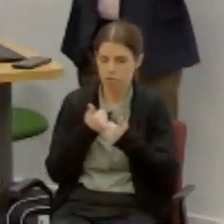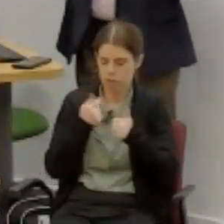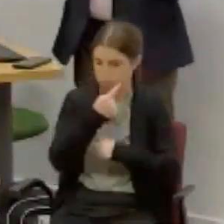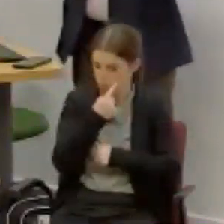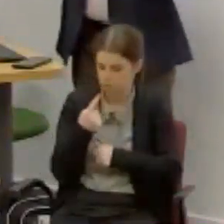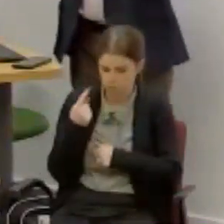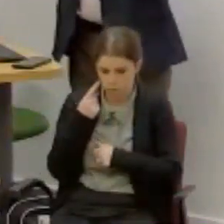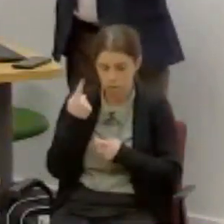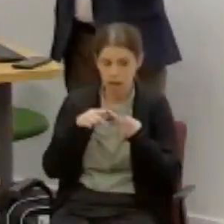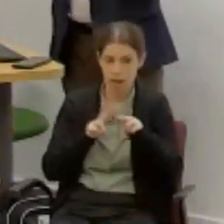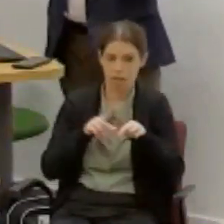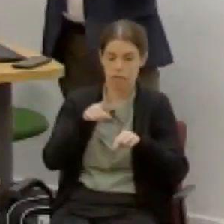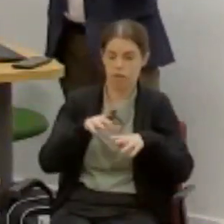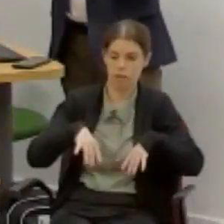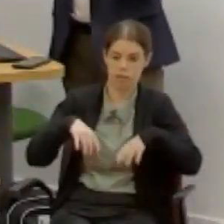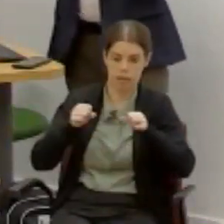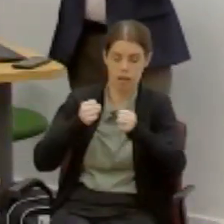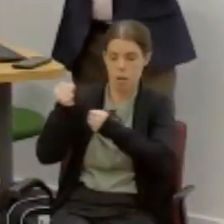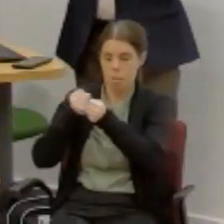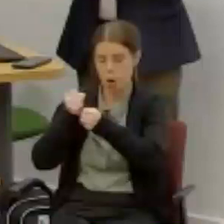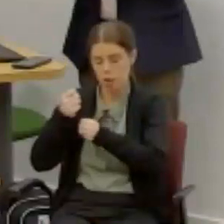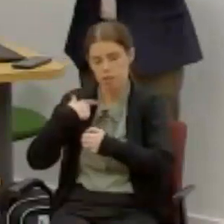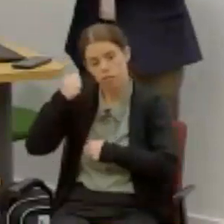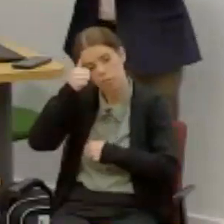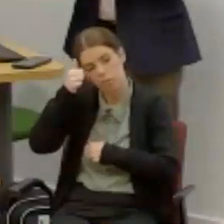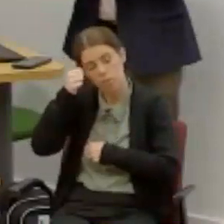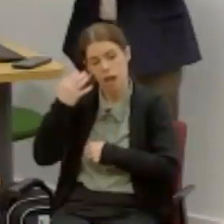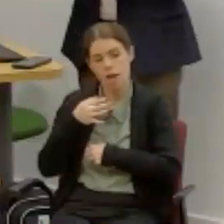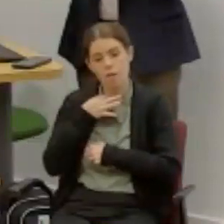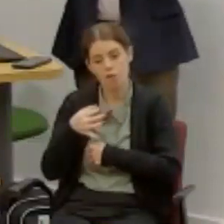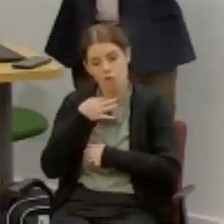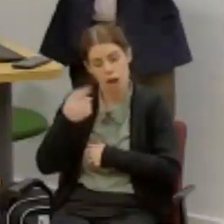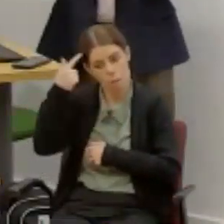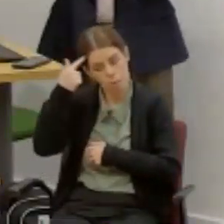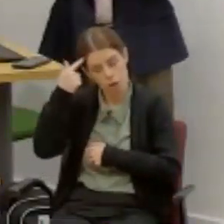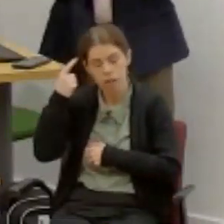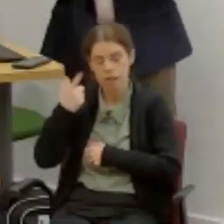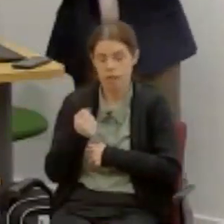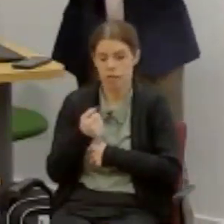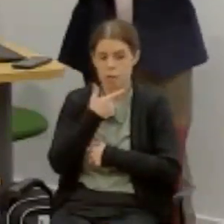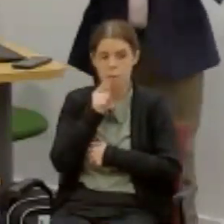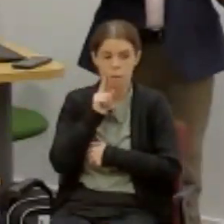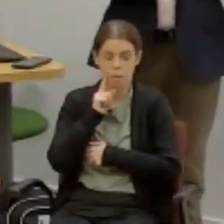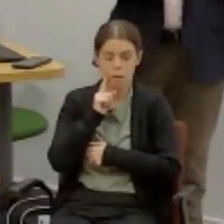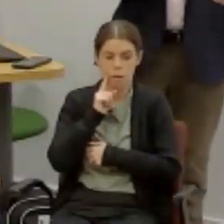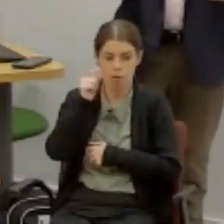If you were, you know boxing, you cannot know that there's a risk of rain, so people are informed. and the coaches know about it.